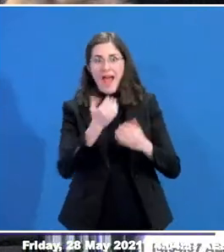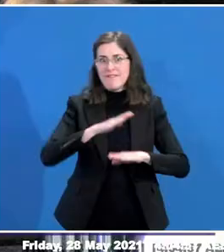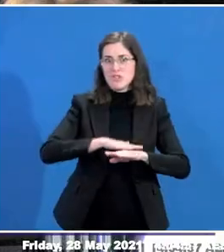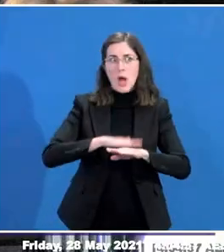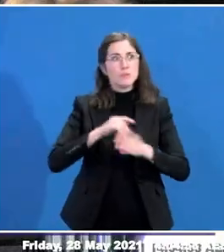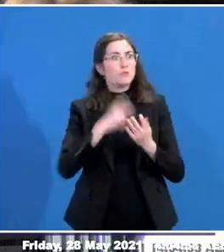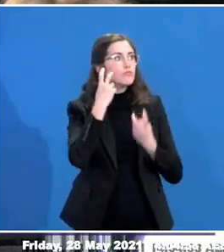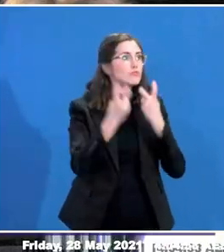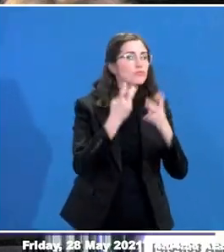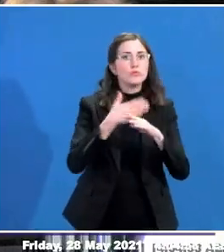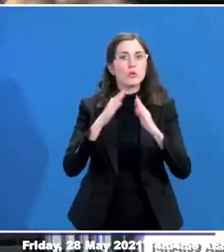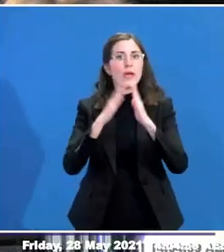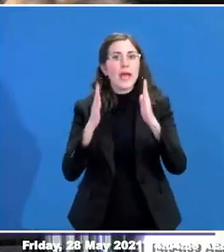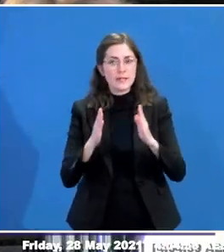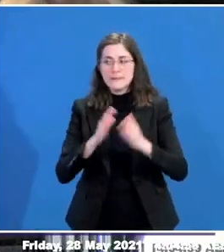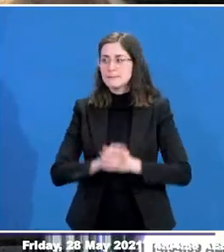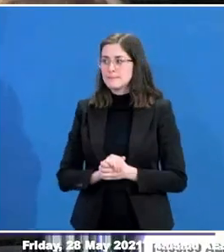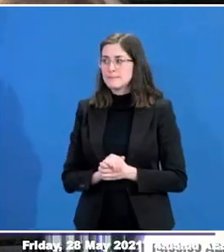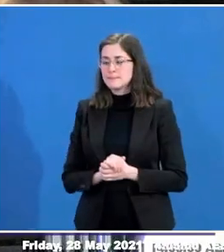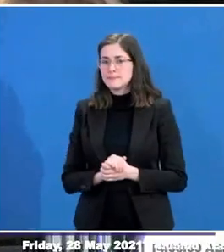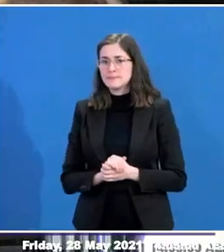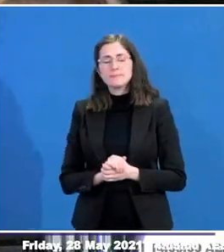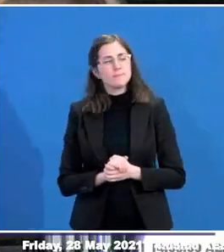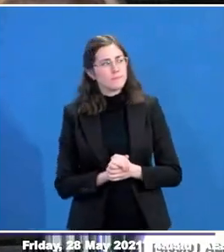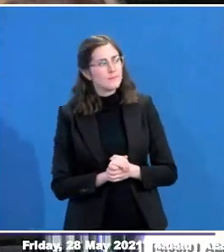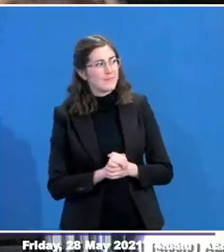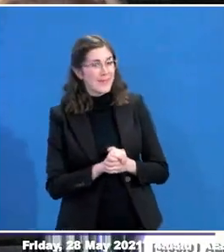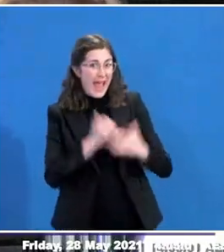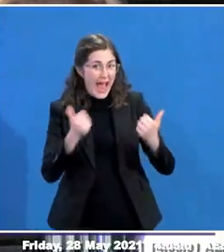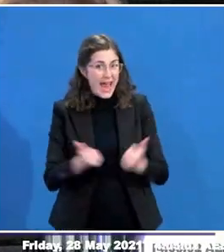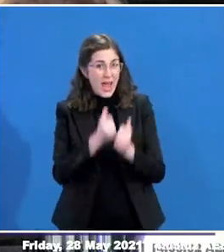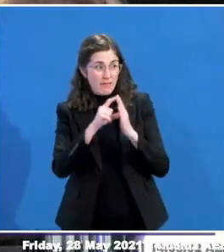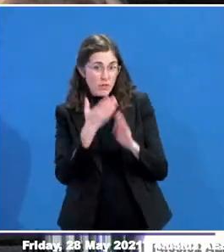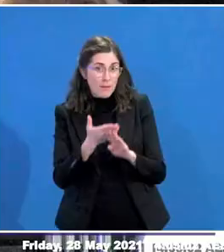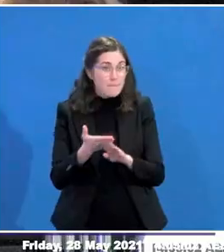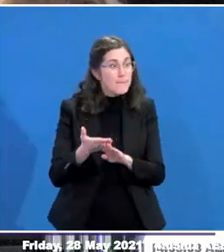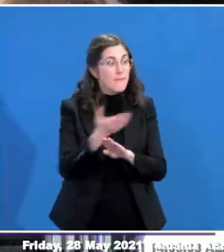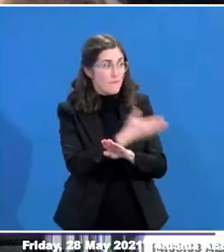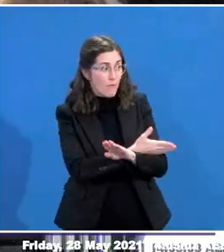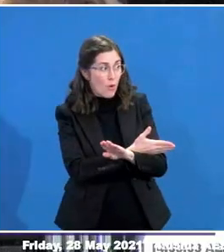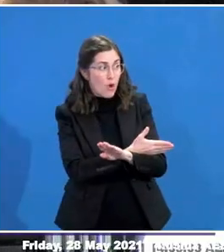A reasonable transition period presupposes that another service provider will step in?